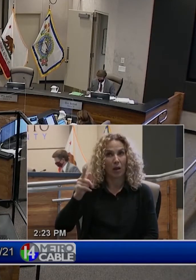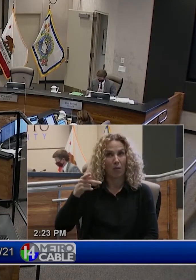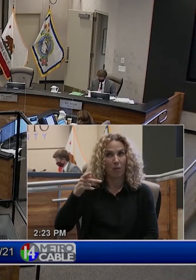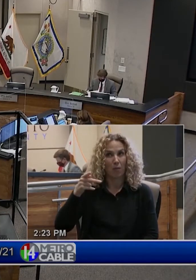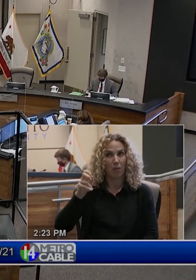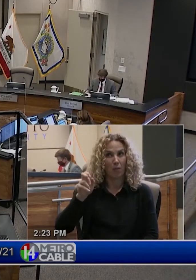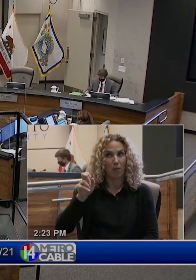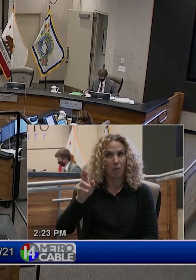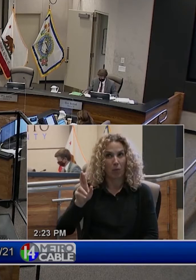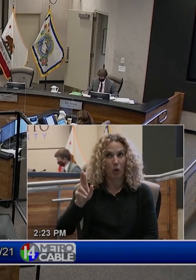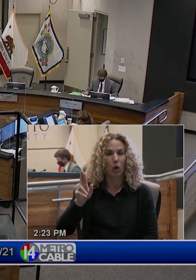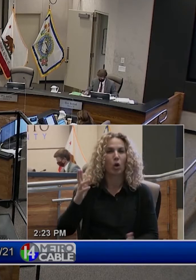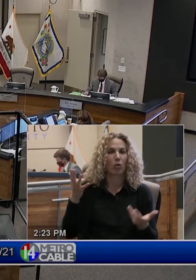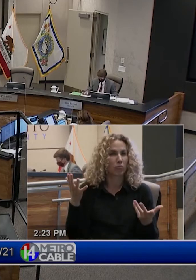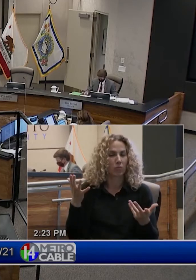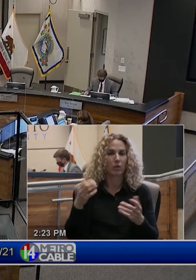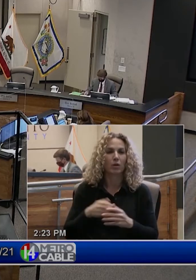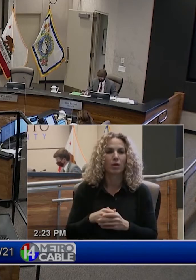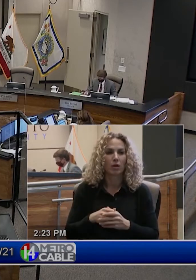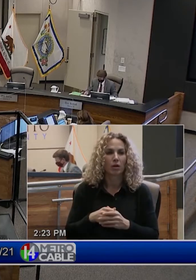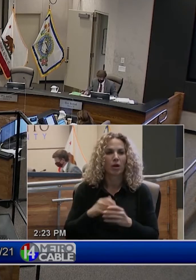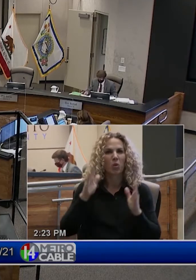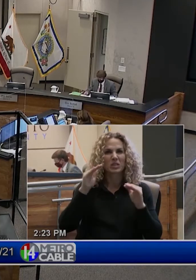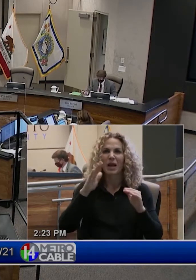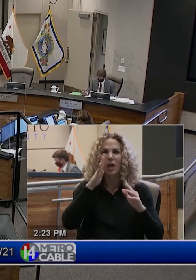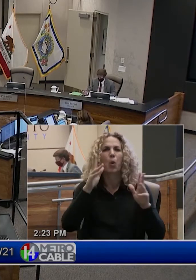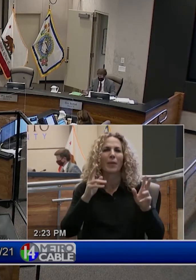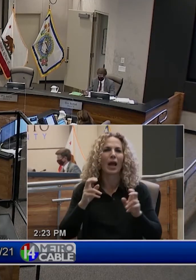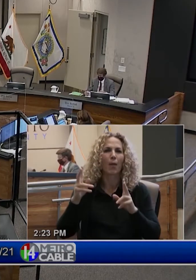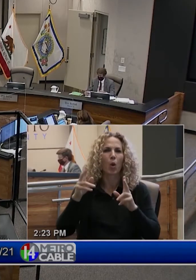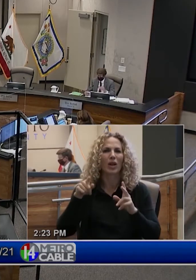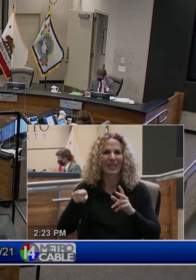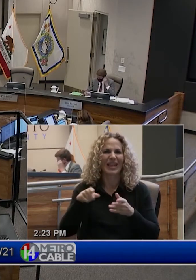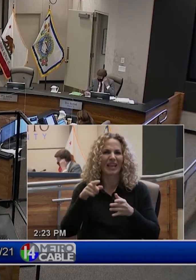YES. WE EXPECT TO HAVE THOSE THINGS WE EXPECT TO HAVE THOSE THINGS UP THIS WEEK.